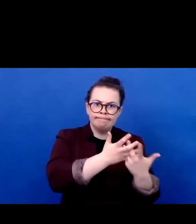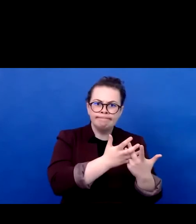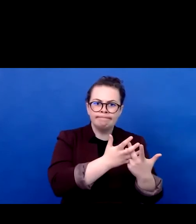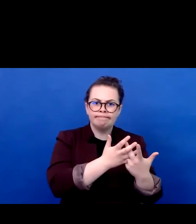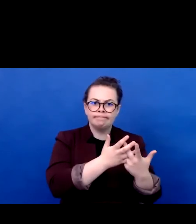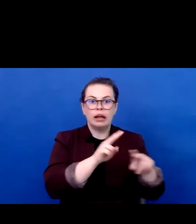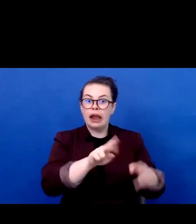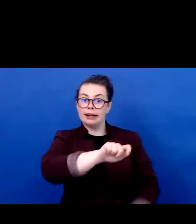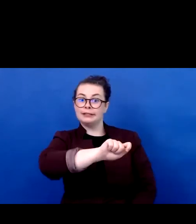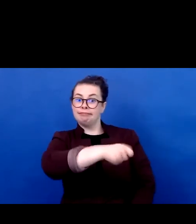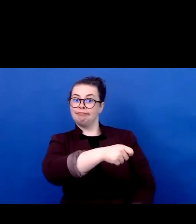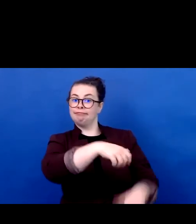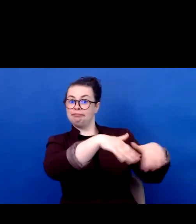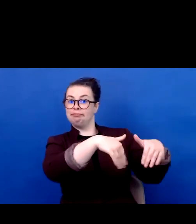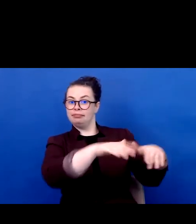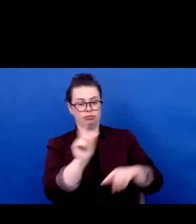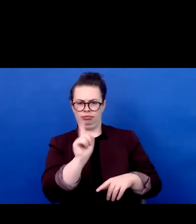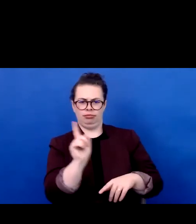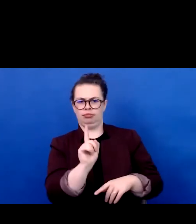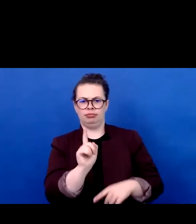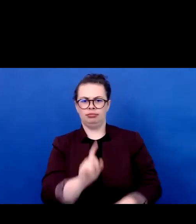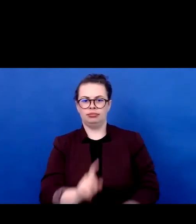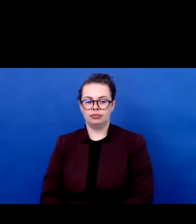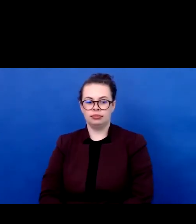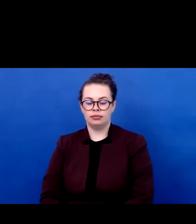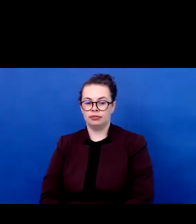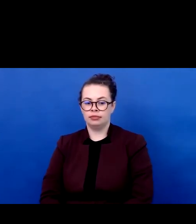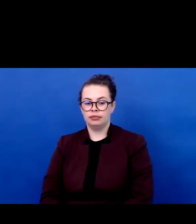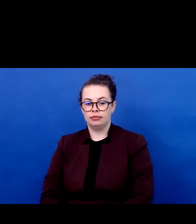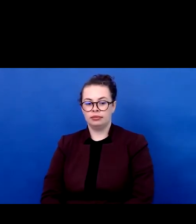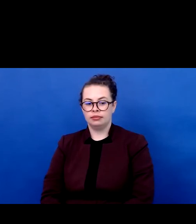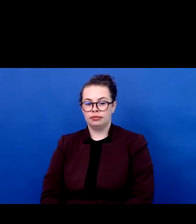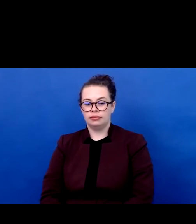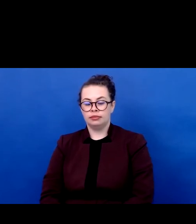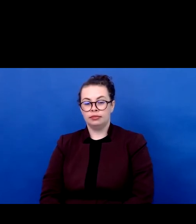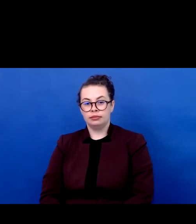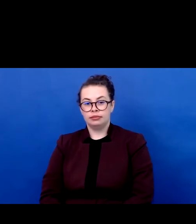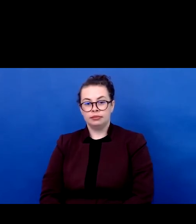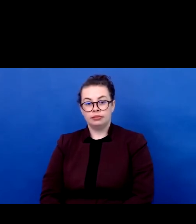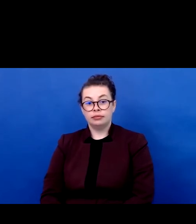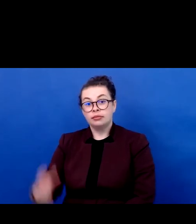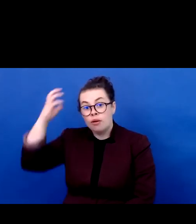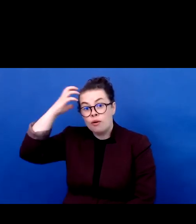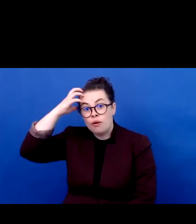the state should also take any measure to ensure data or number of persons with